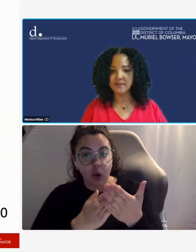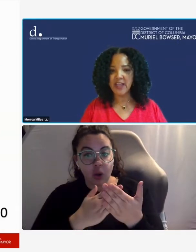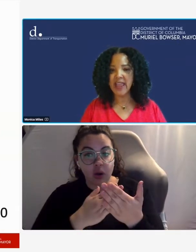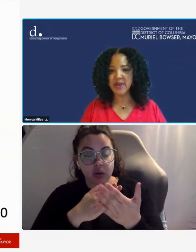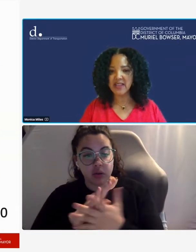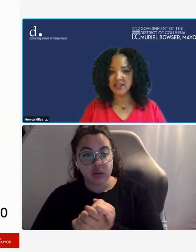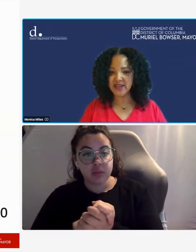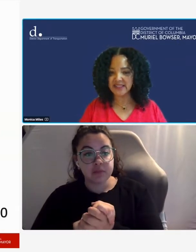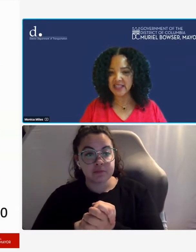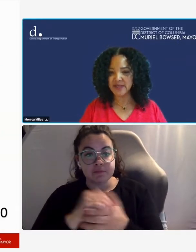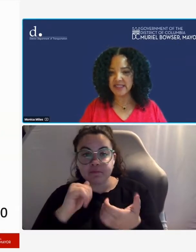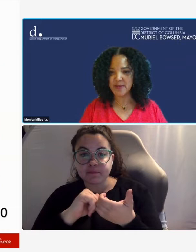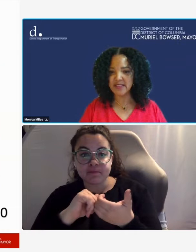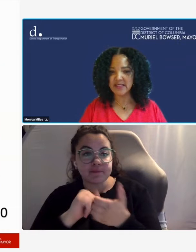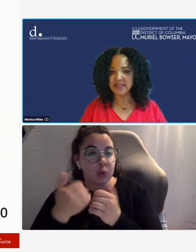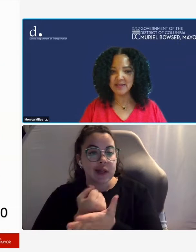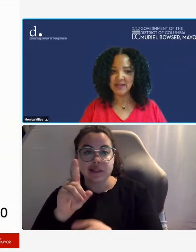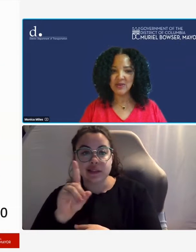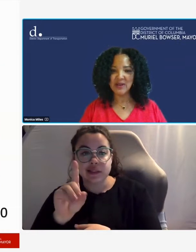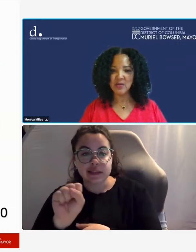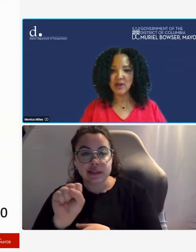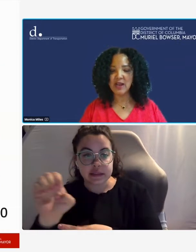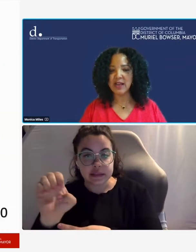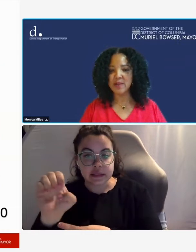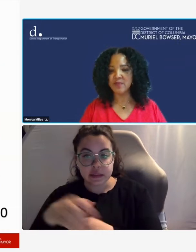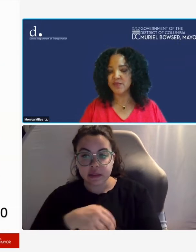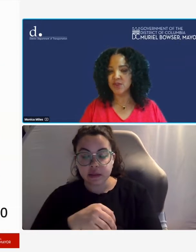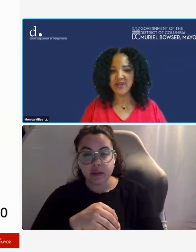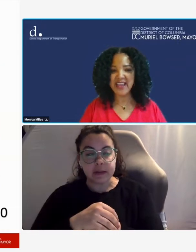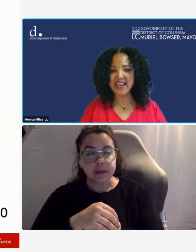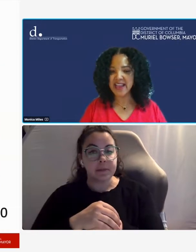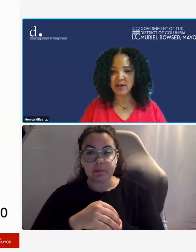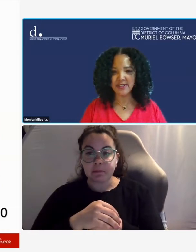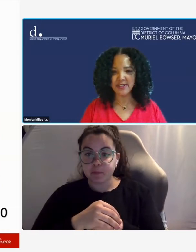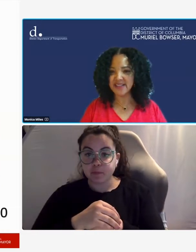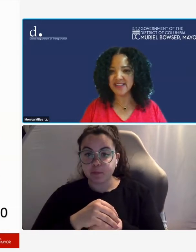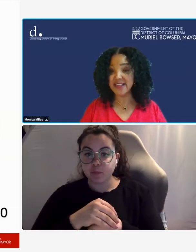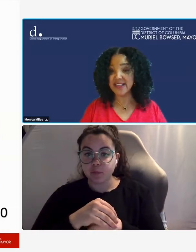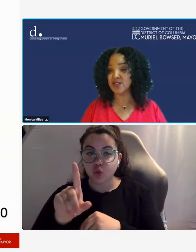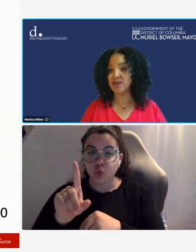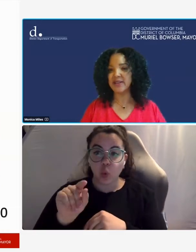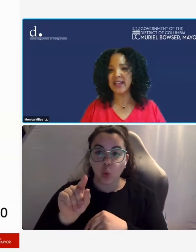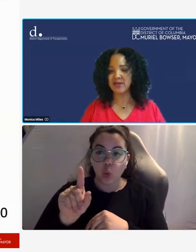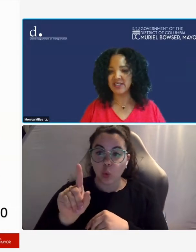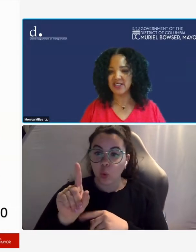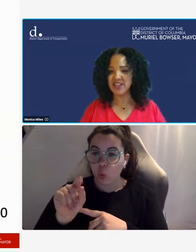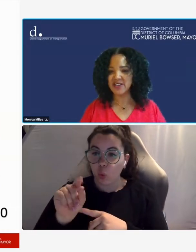how we got the direct salary expense um the 20 80 hours being the standard amount of hours in a year